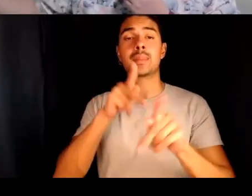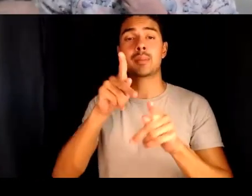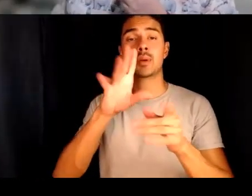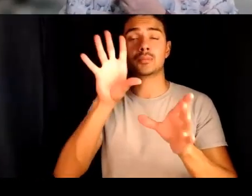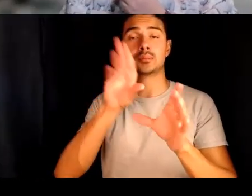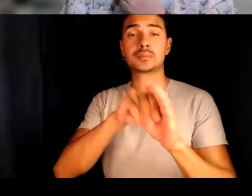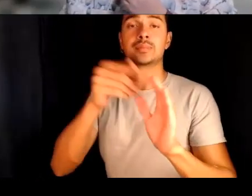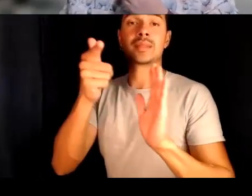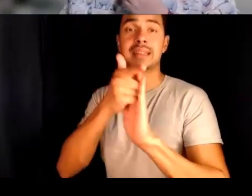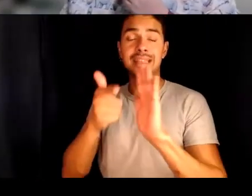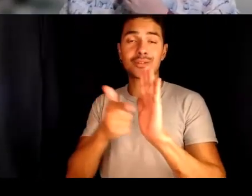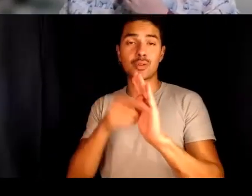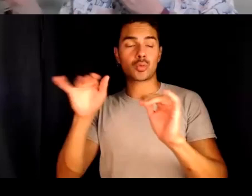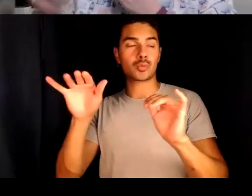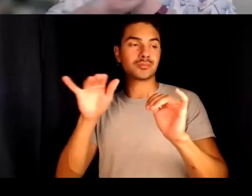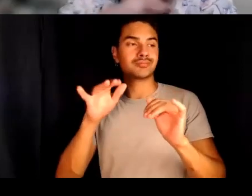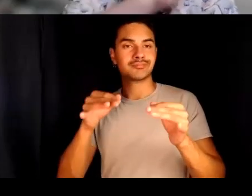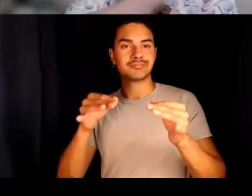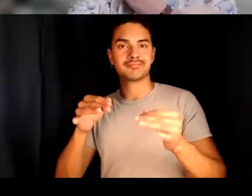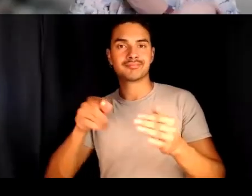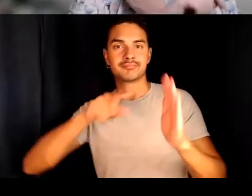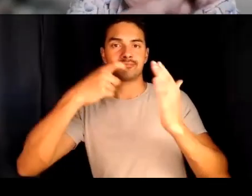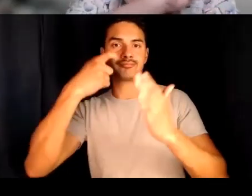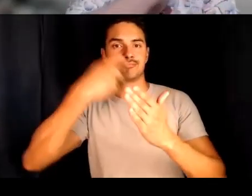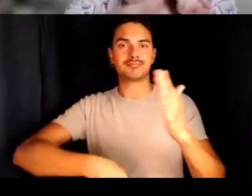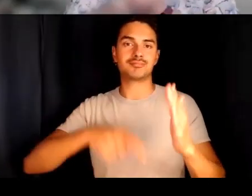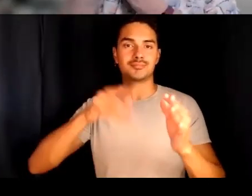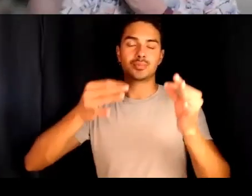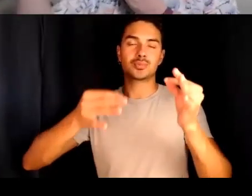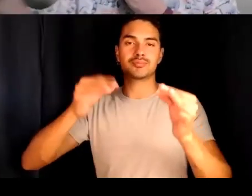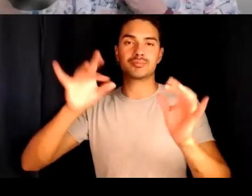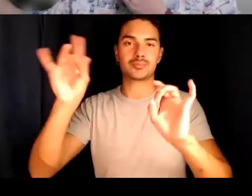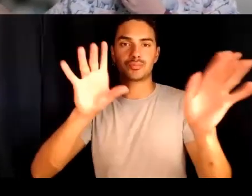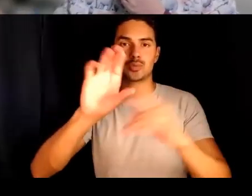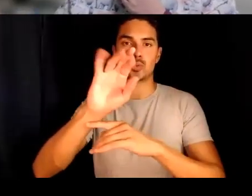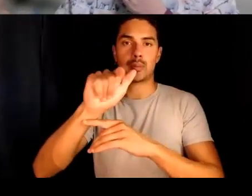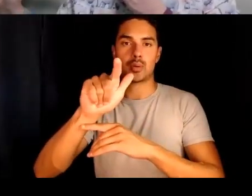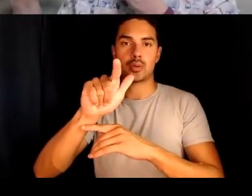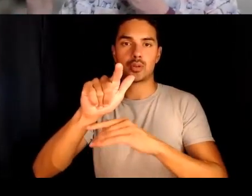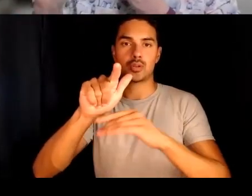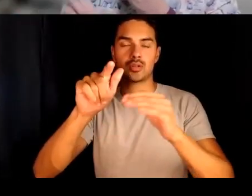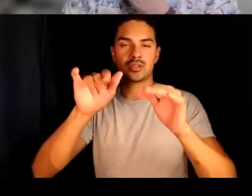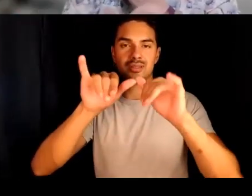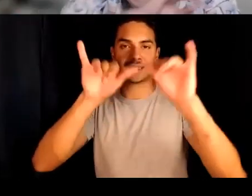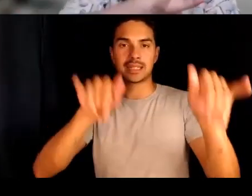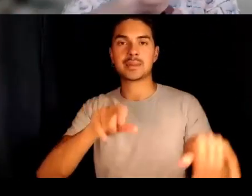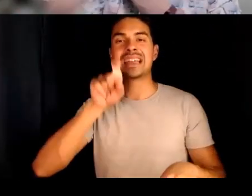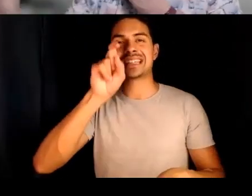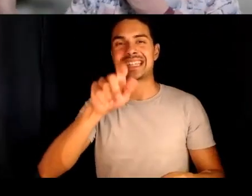or the criminal justice system may be trying to get a very linear timeline of, you know,